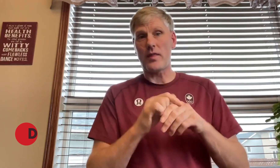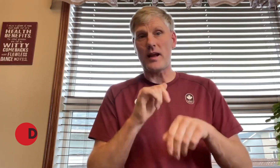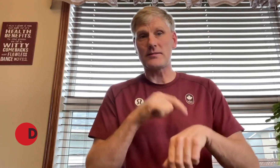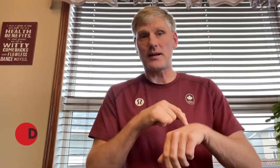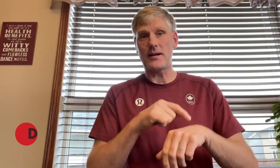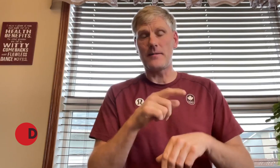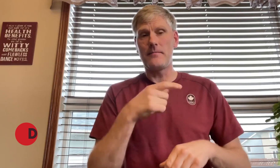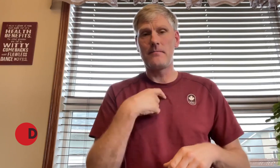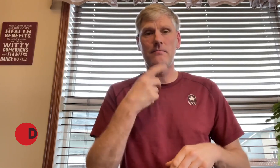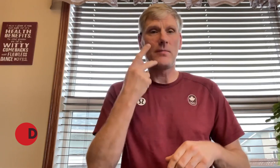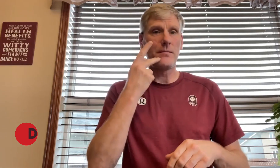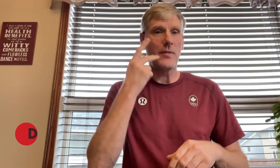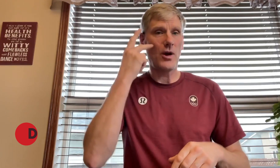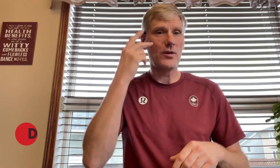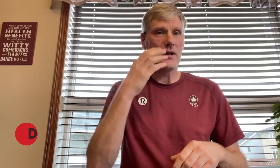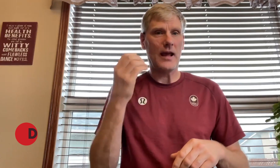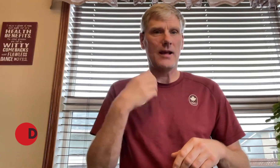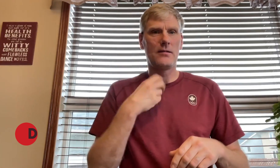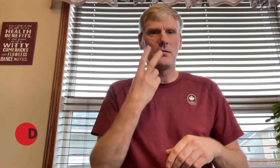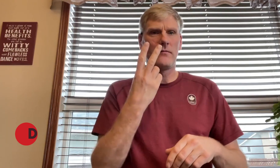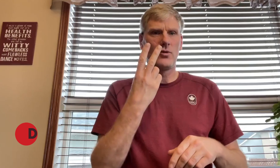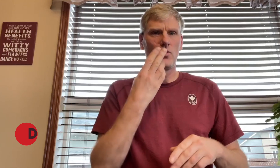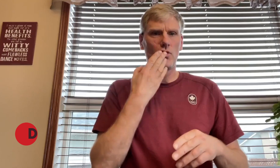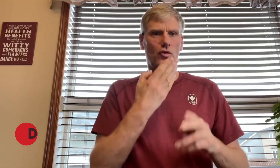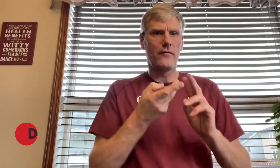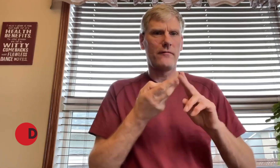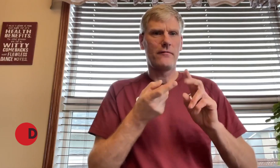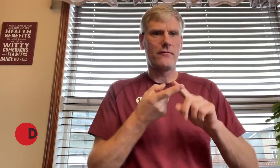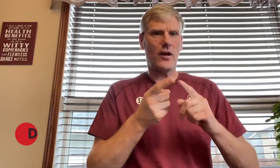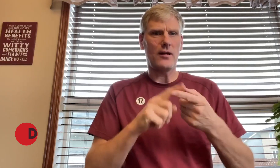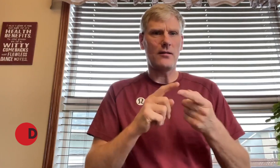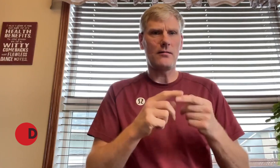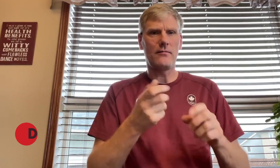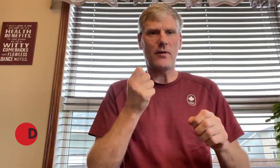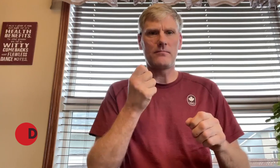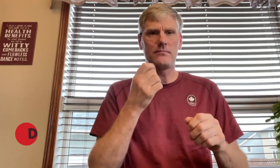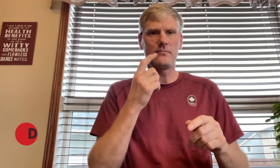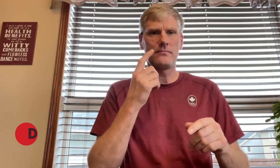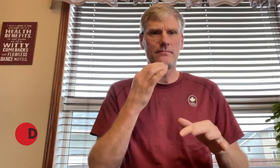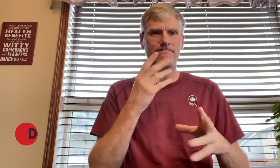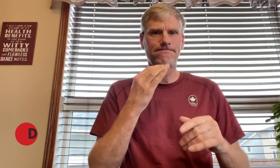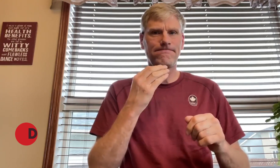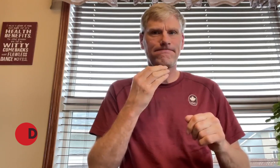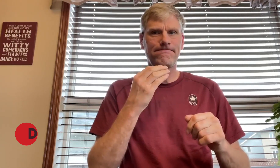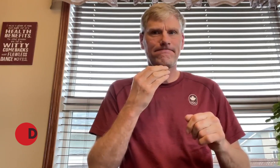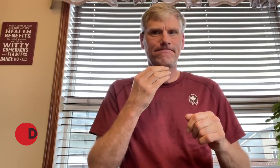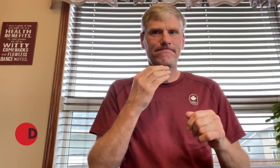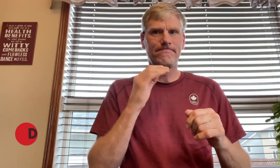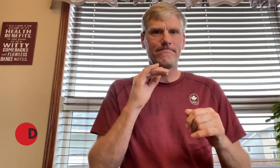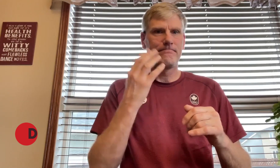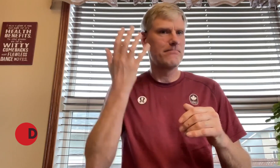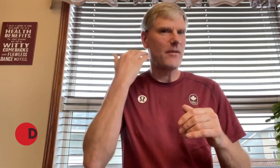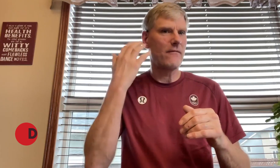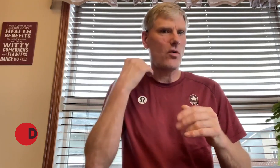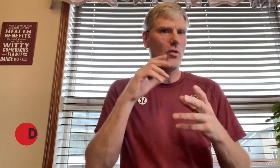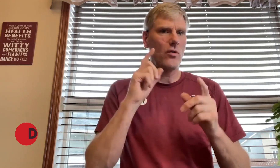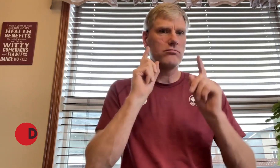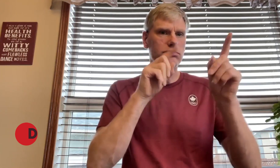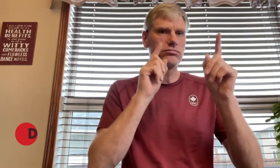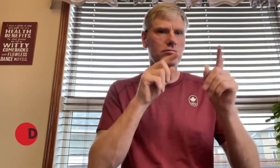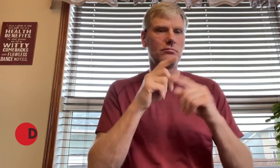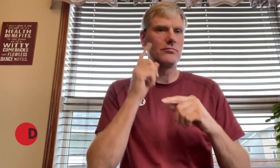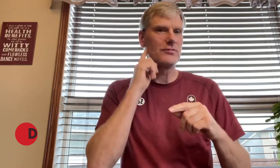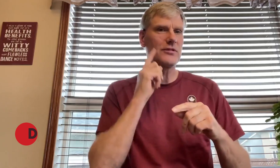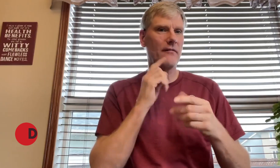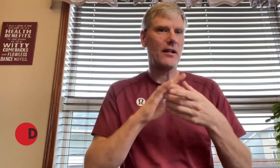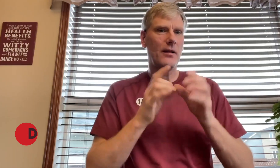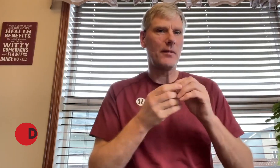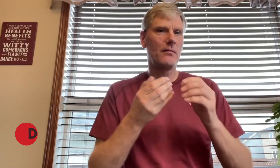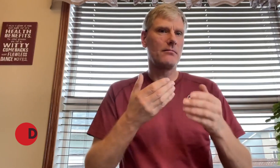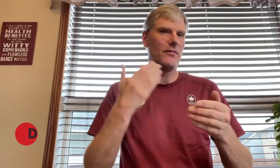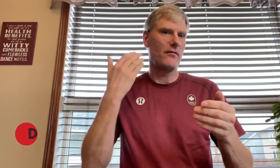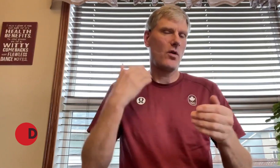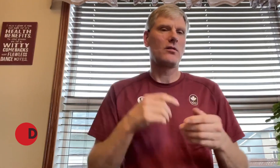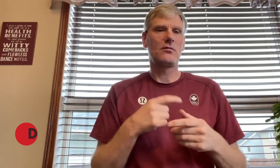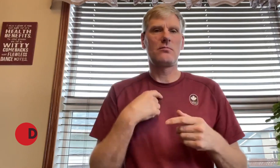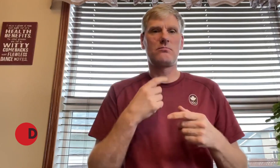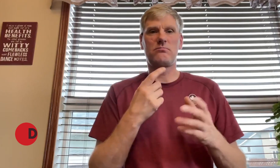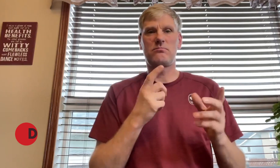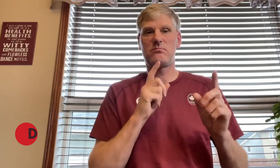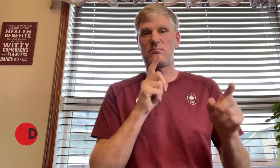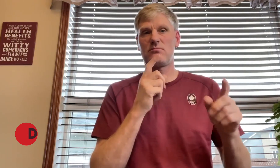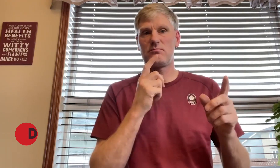At the time, my parents and two good friends - who played in the Deaflympics as well -